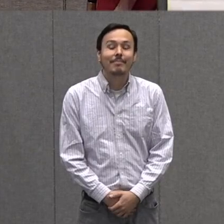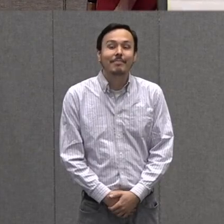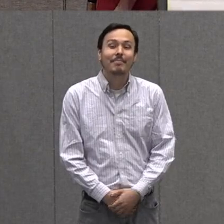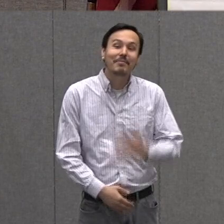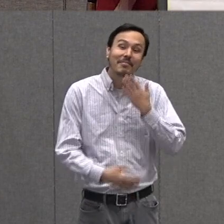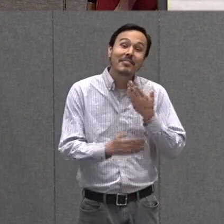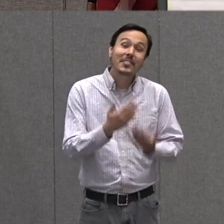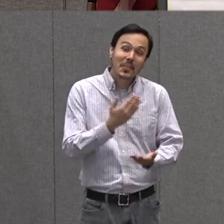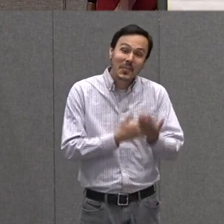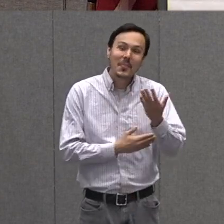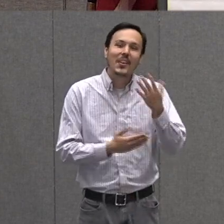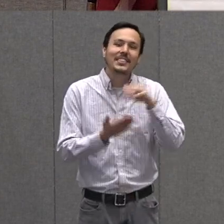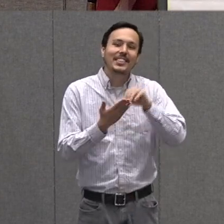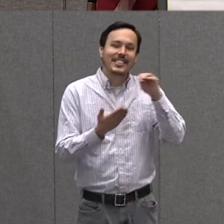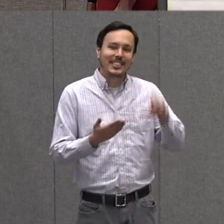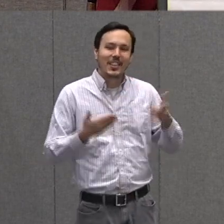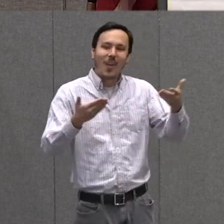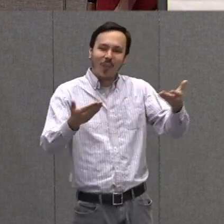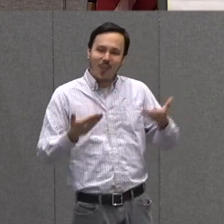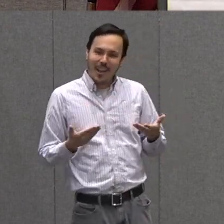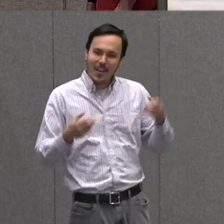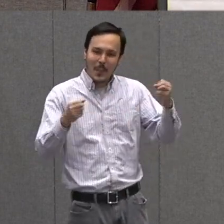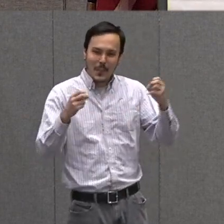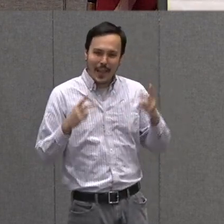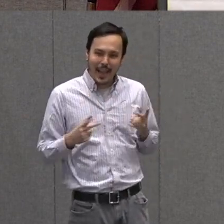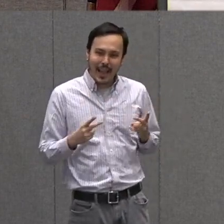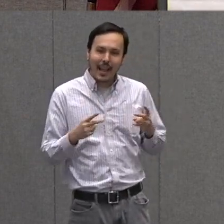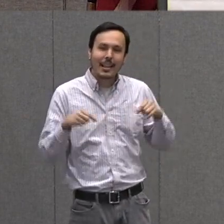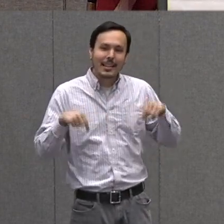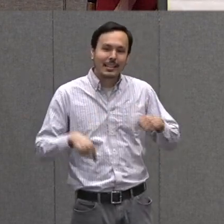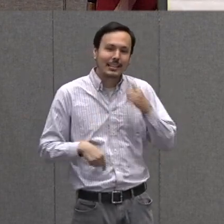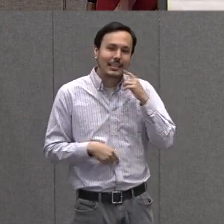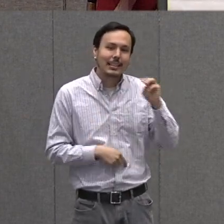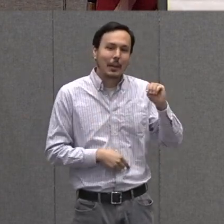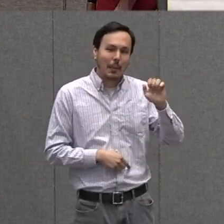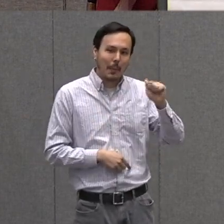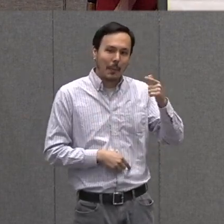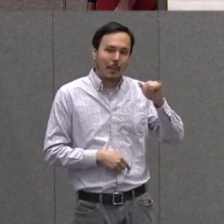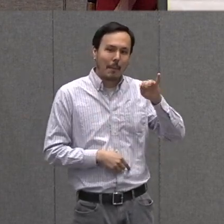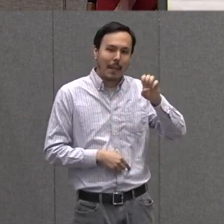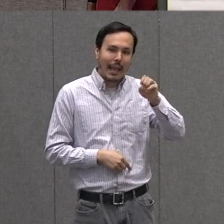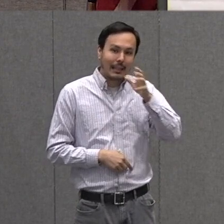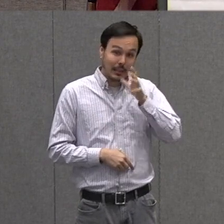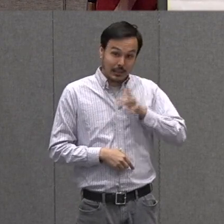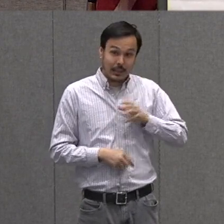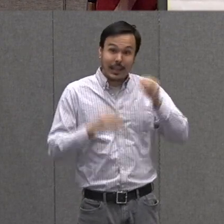Good morning, students, and welcome back. This is Ms Maggie and I'm a teacher support specialist